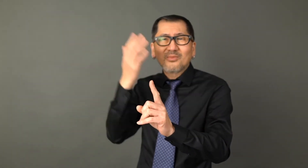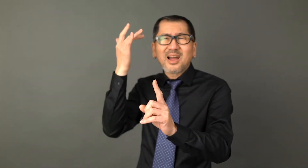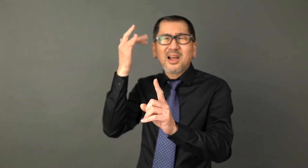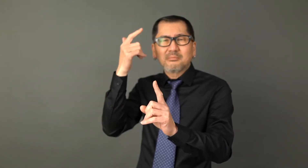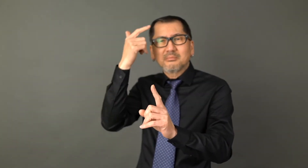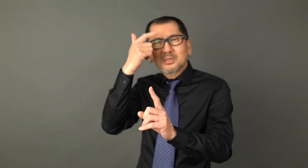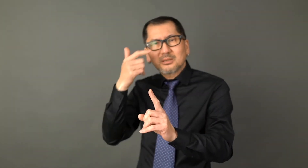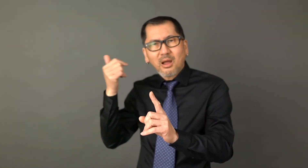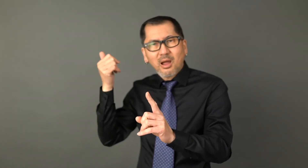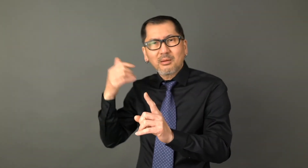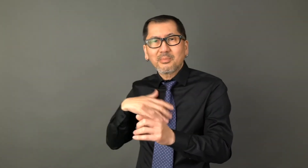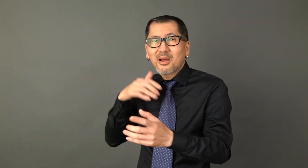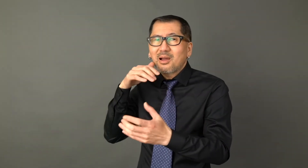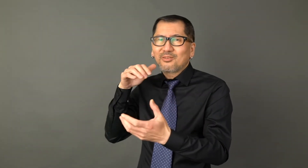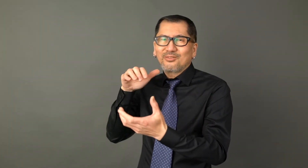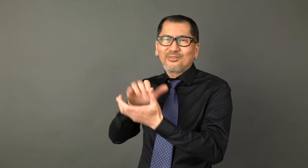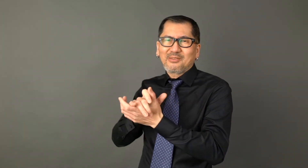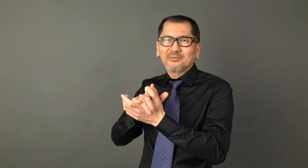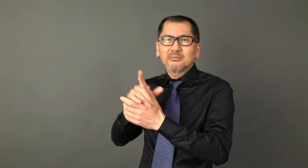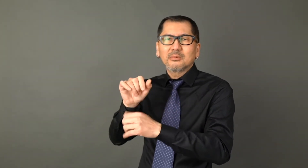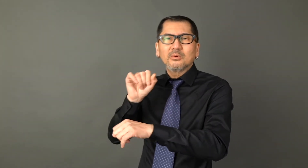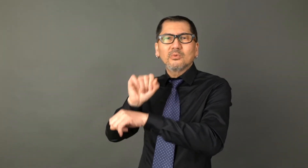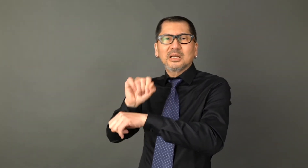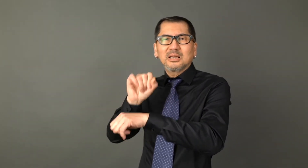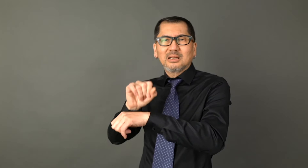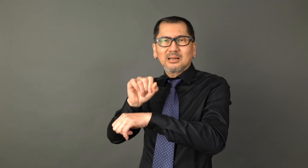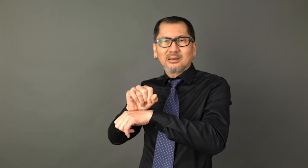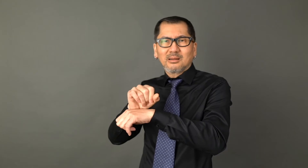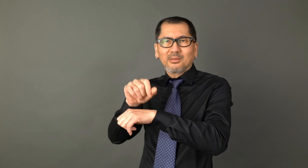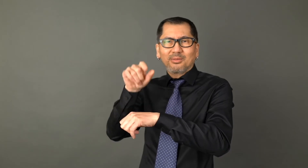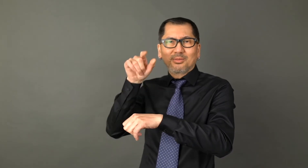We hesitated, because my wife worked full-time